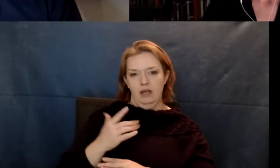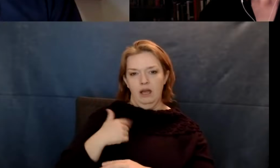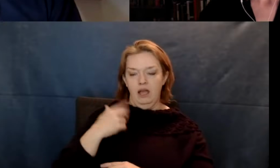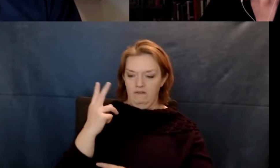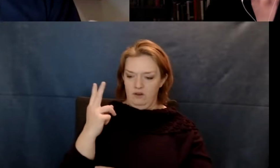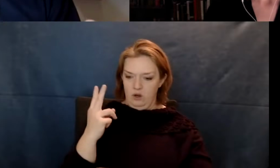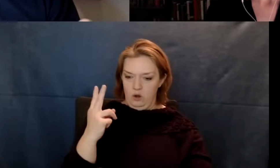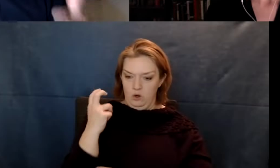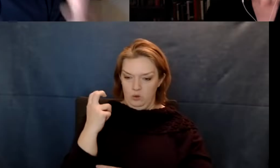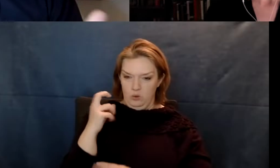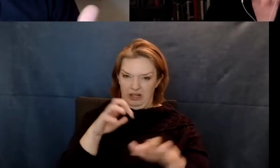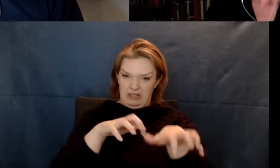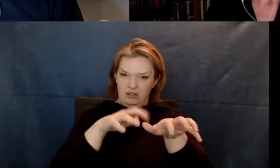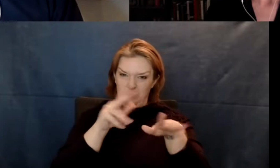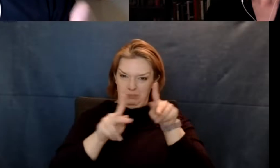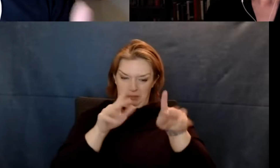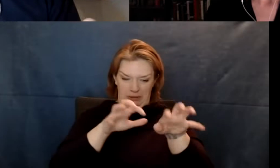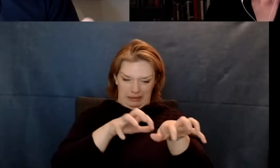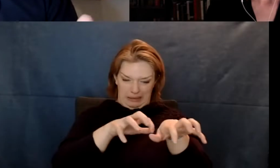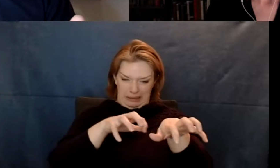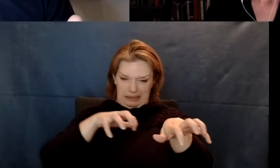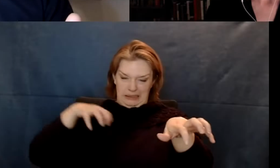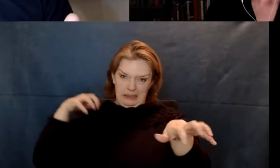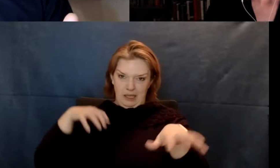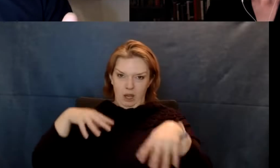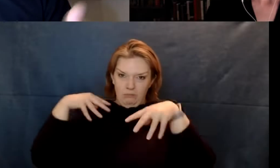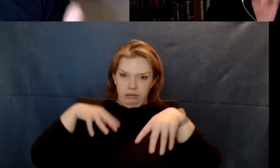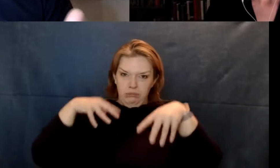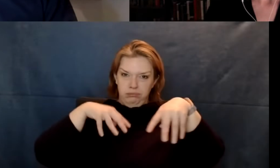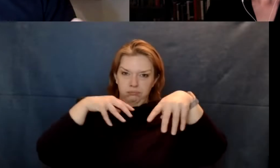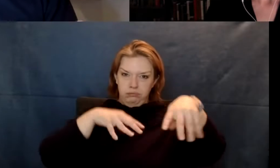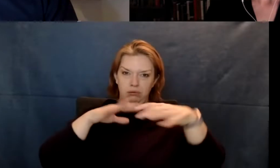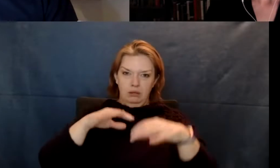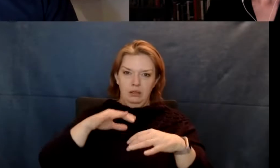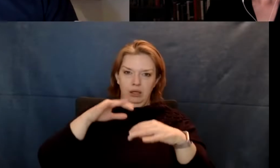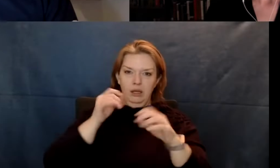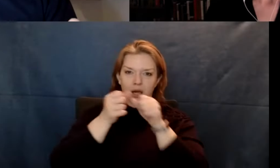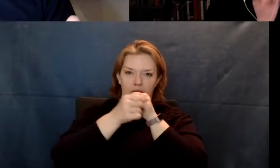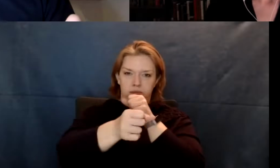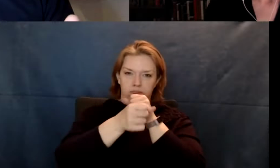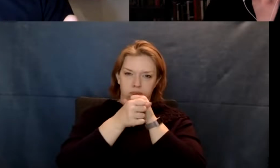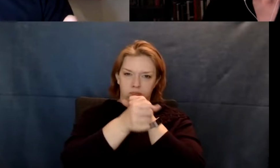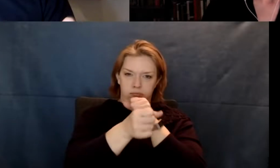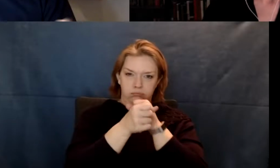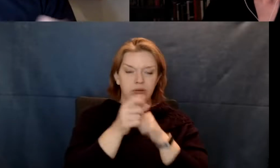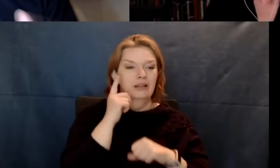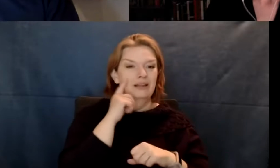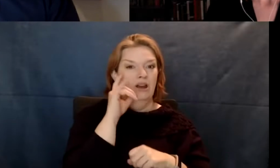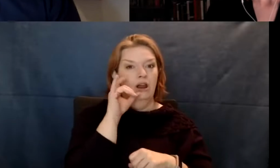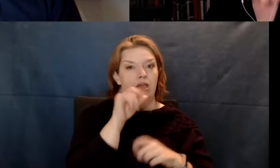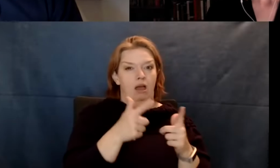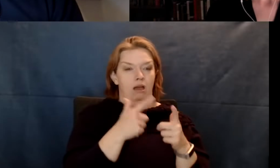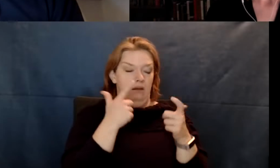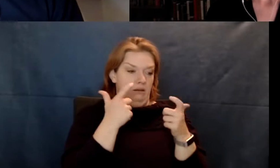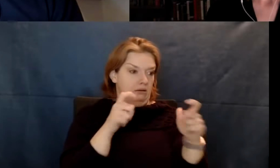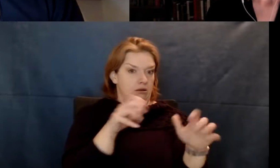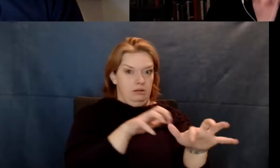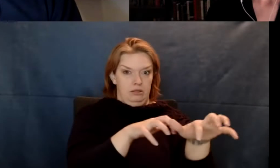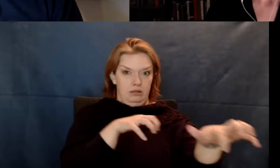band is a lot different than hearing that same song from five guys on stage with guitars